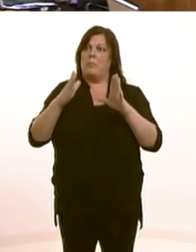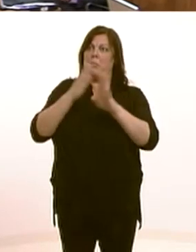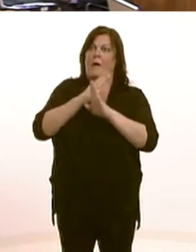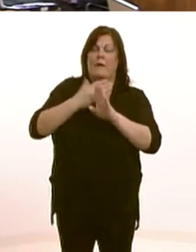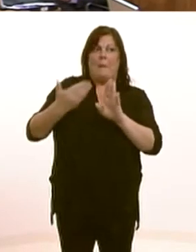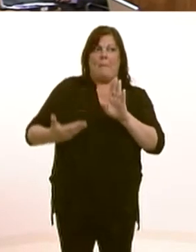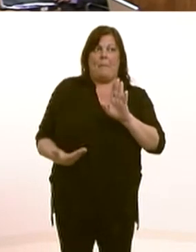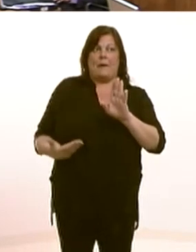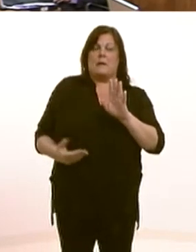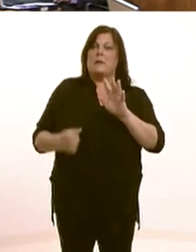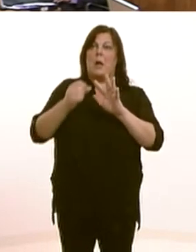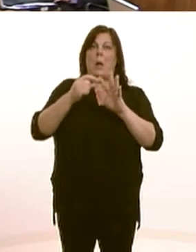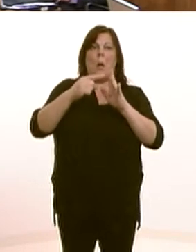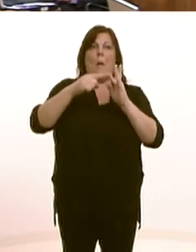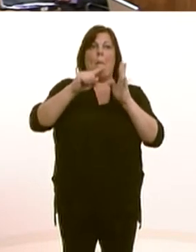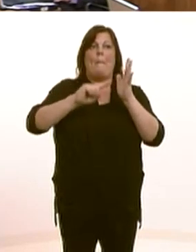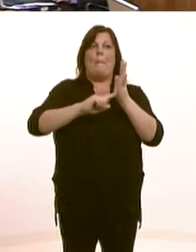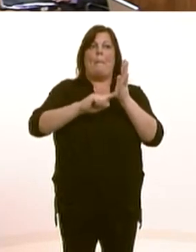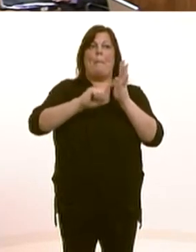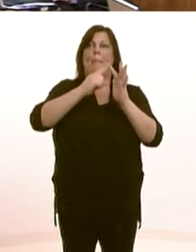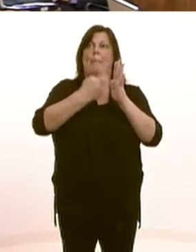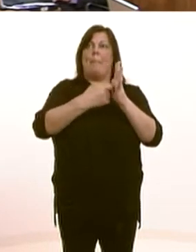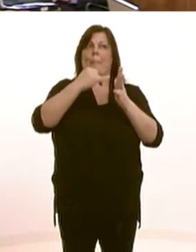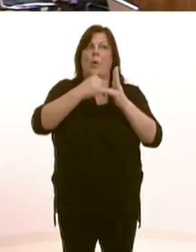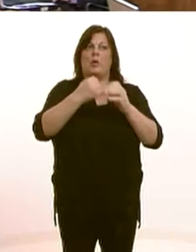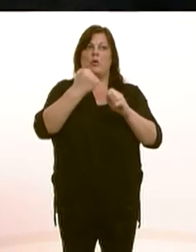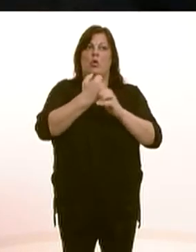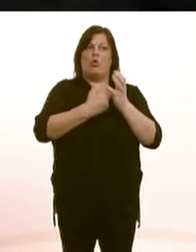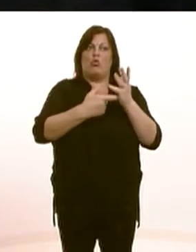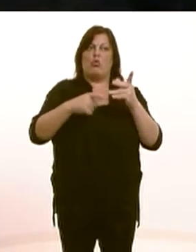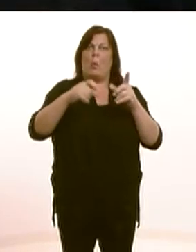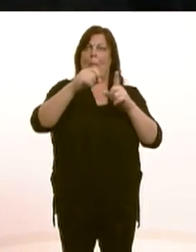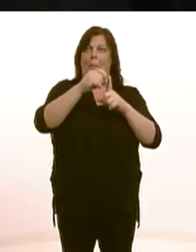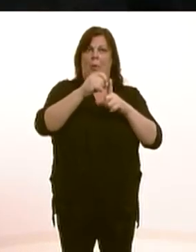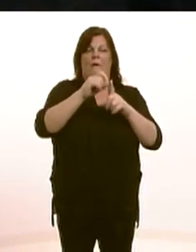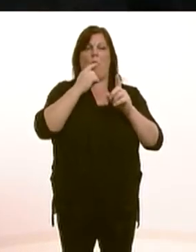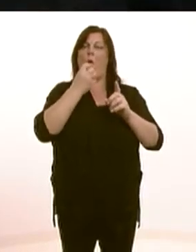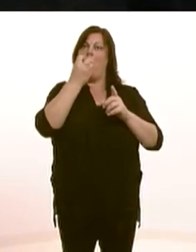Wales, the Potter Group, which is based in my constituency, has been excluded from bidding